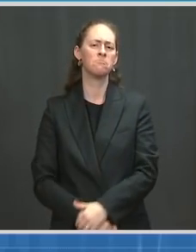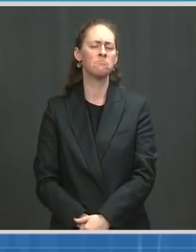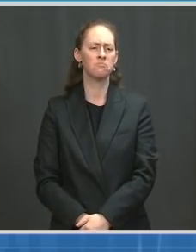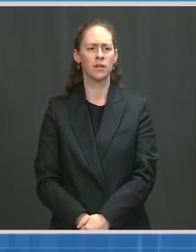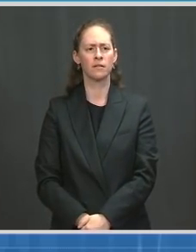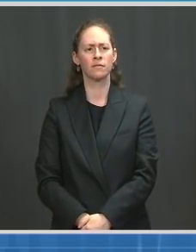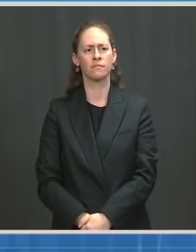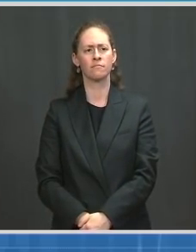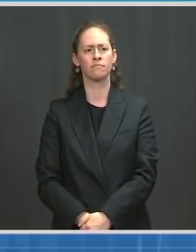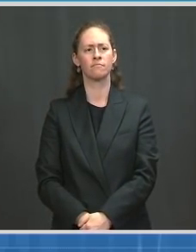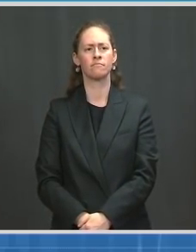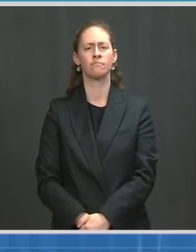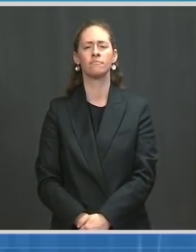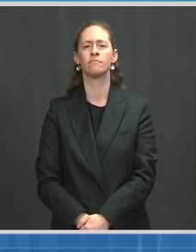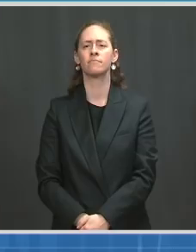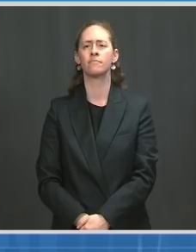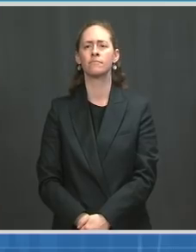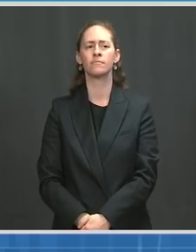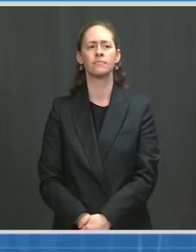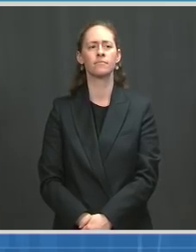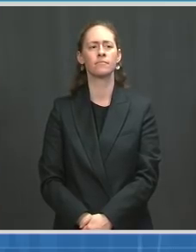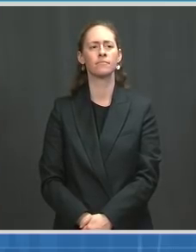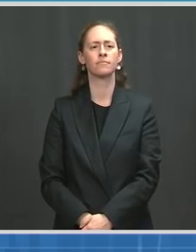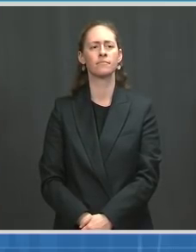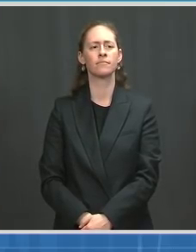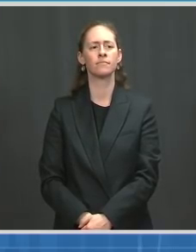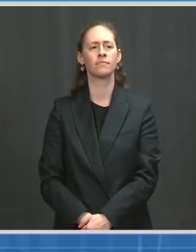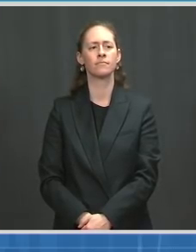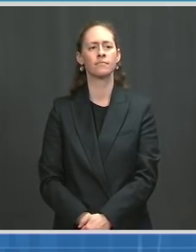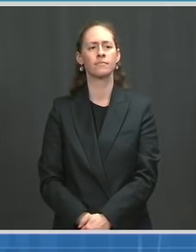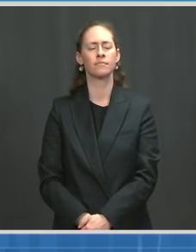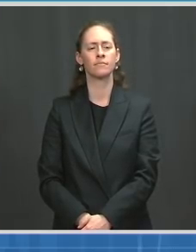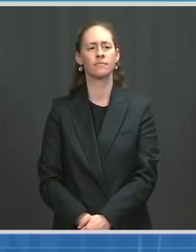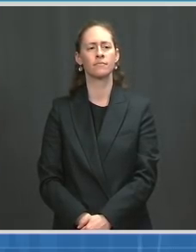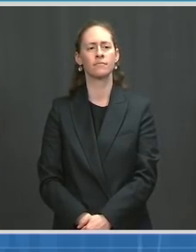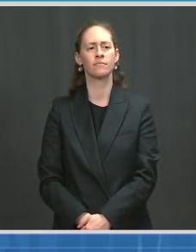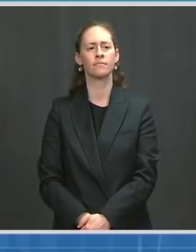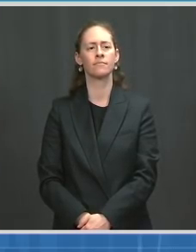I want to show you two maps of our country: one from January and one from this week.